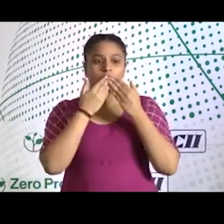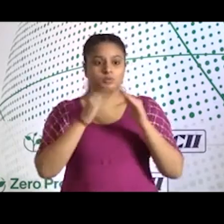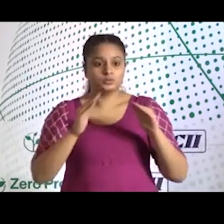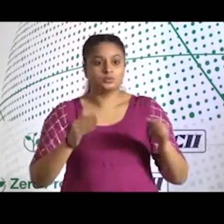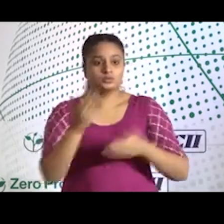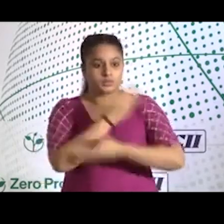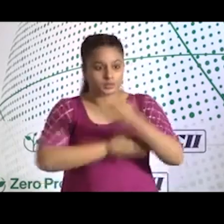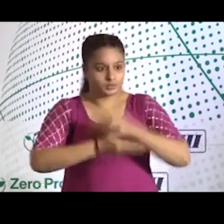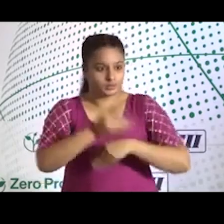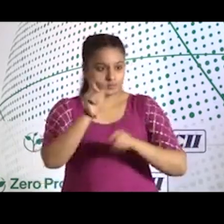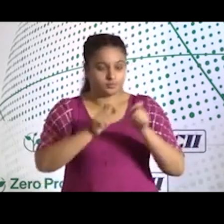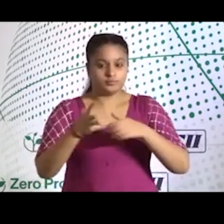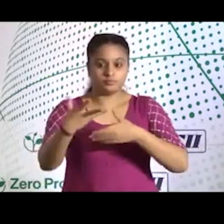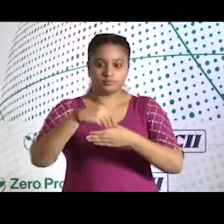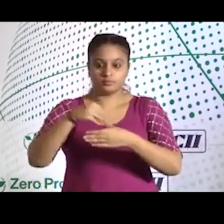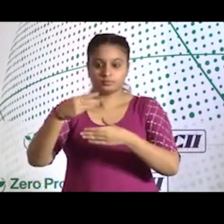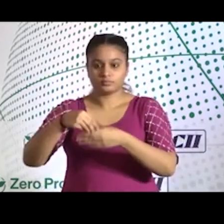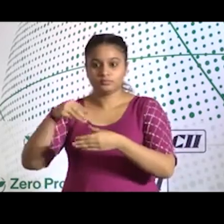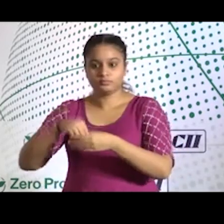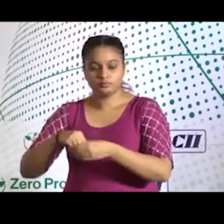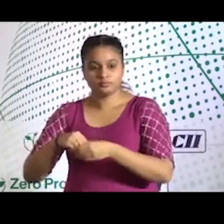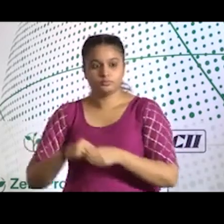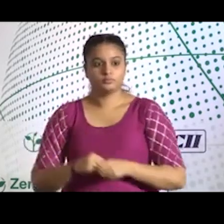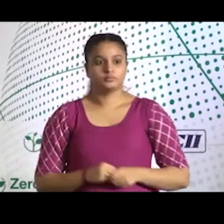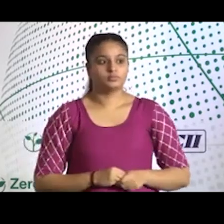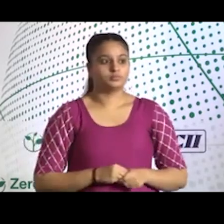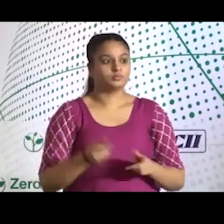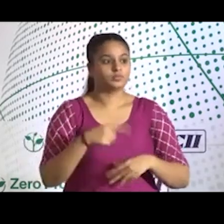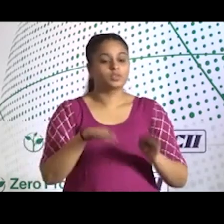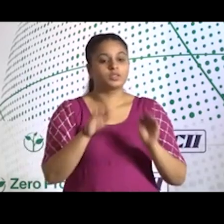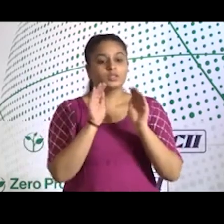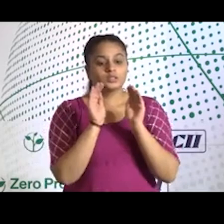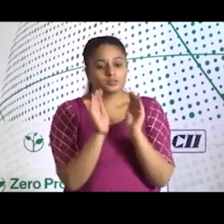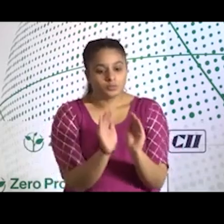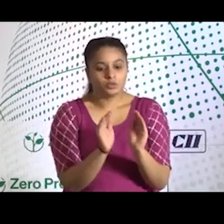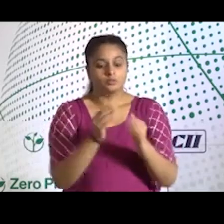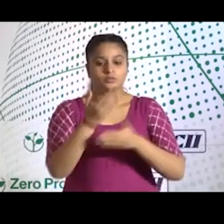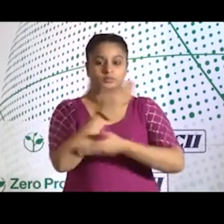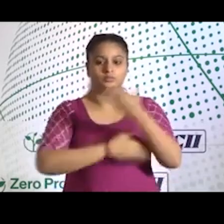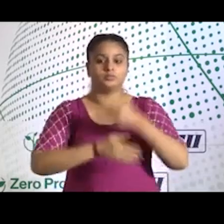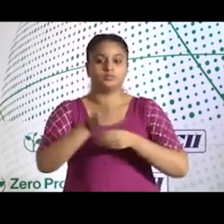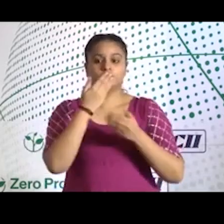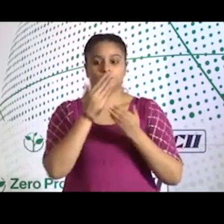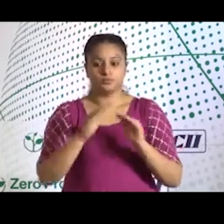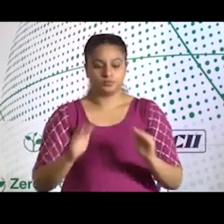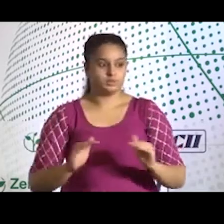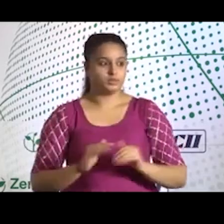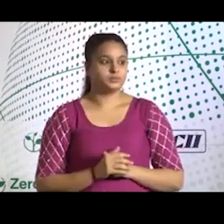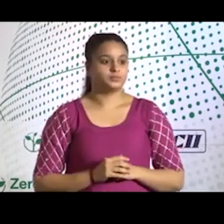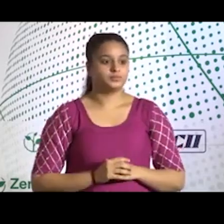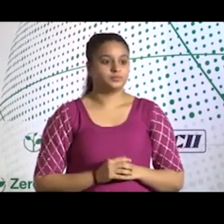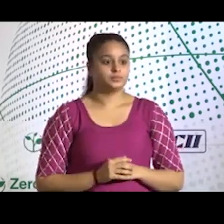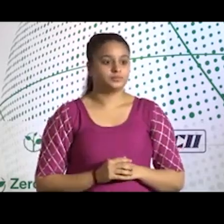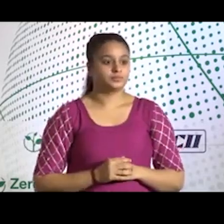because that is a structure available to support students with disabilities. There is another problem.